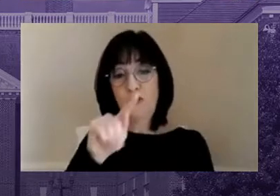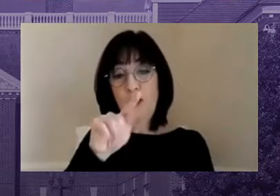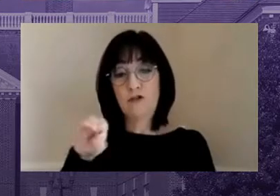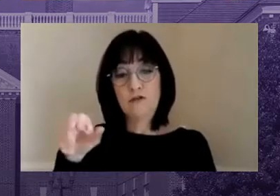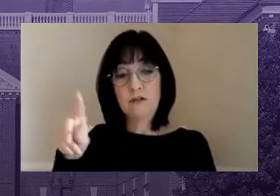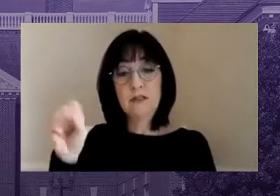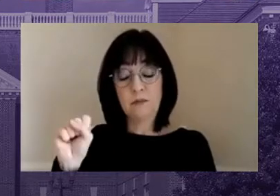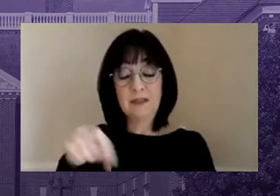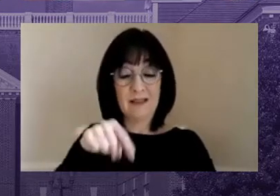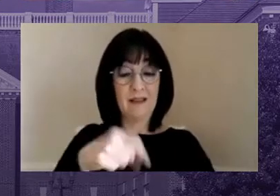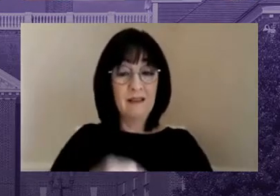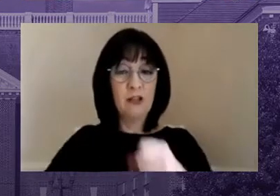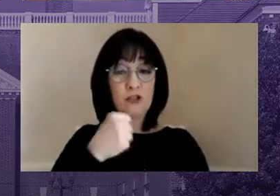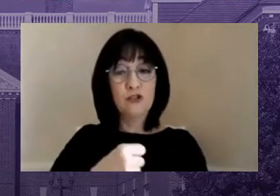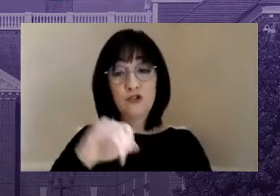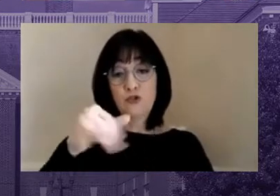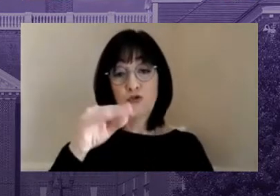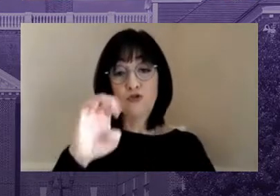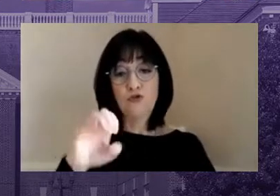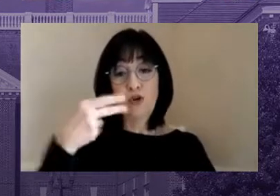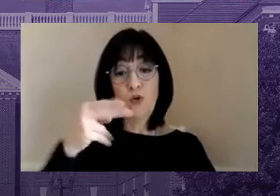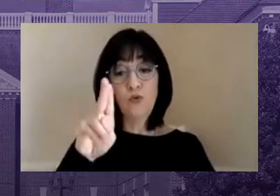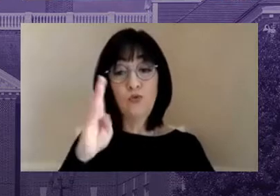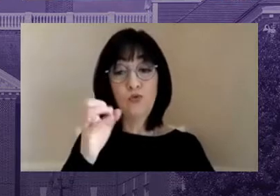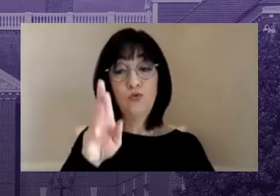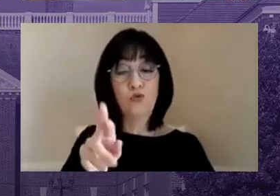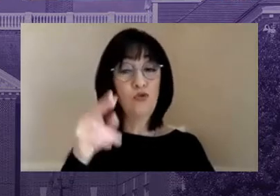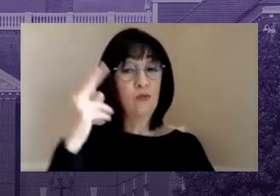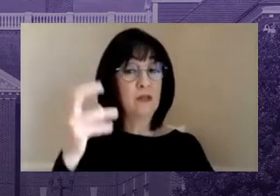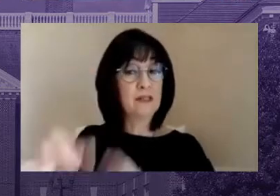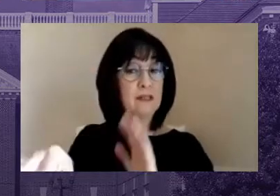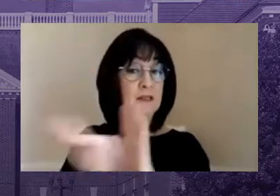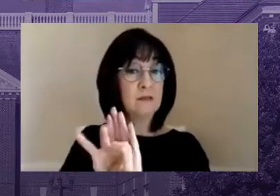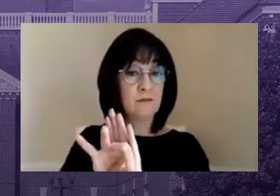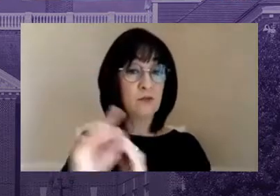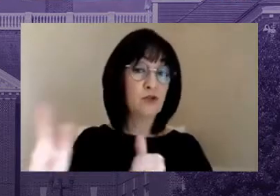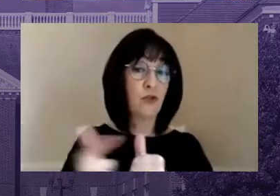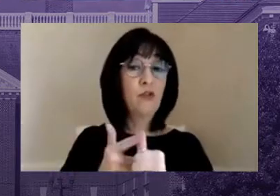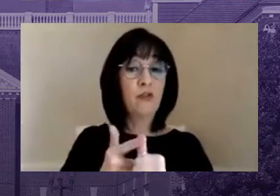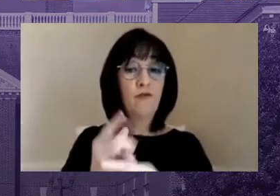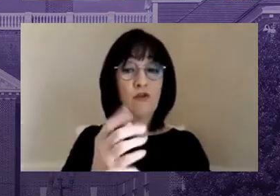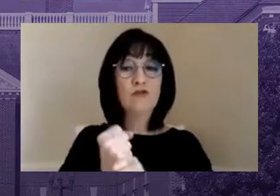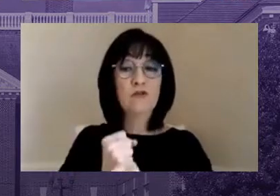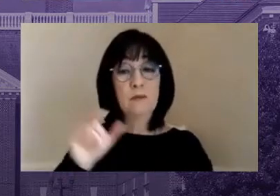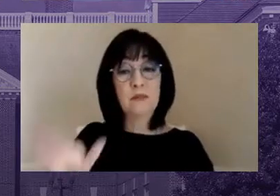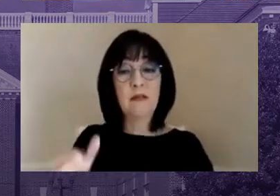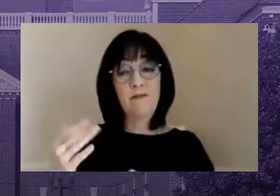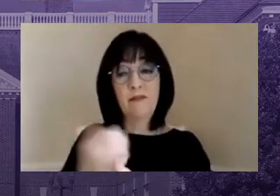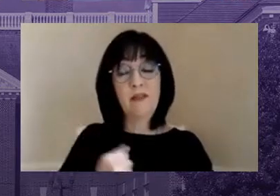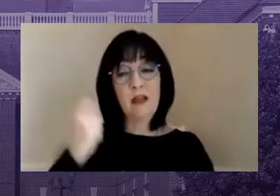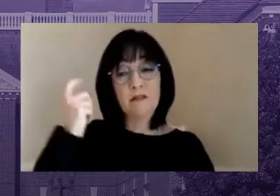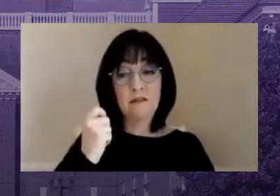Joe Huber, who was selected as the first recipient of the scholarship. He is a son of a recently